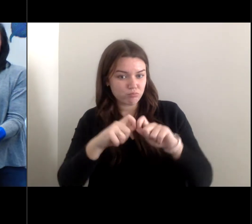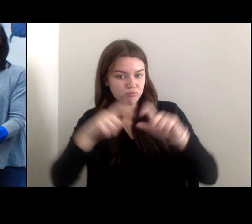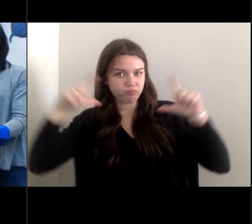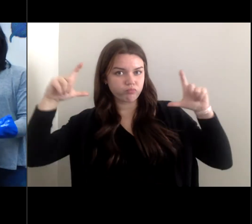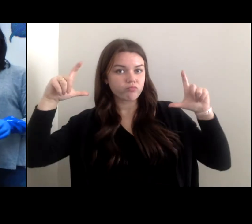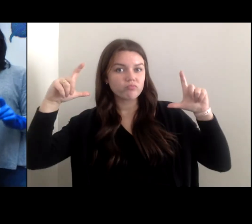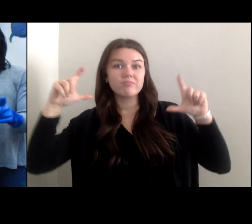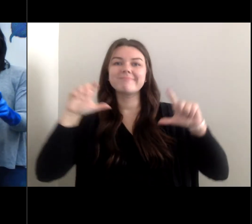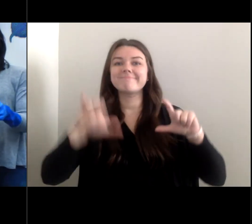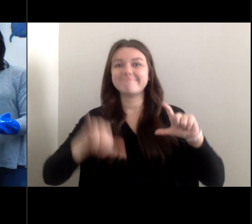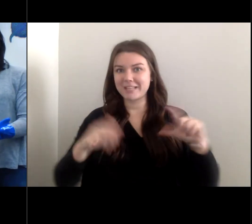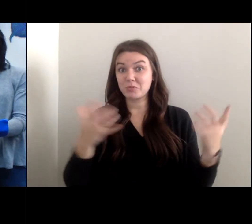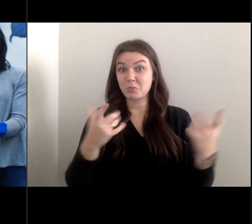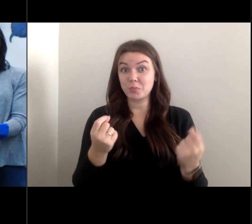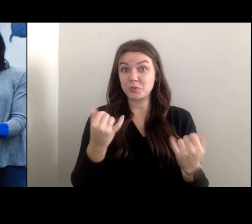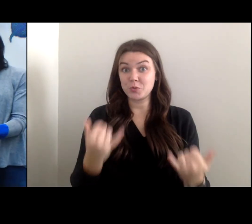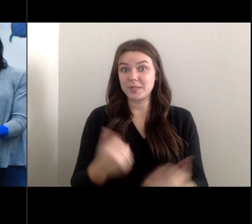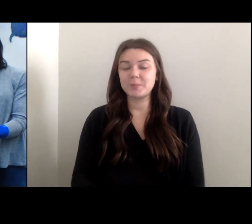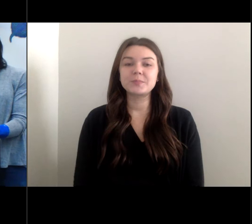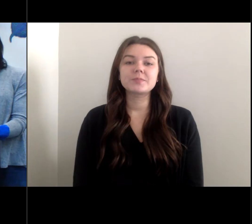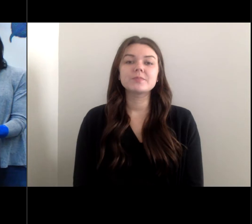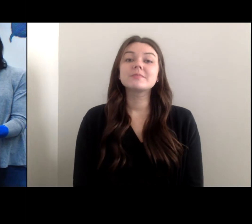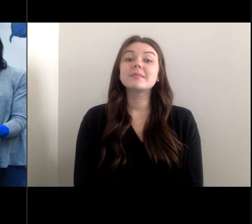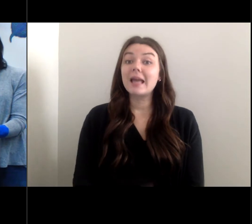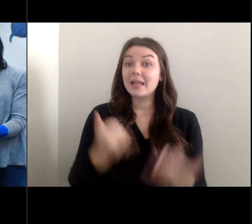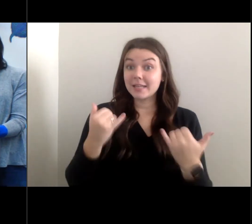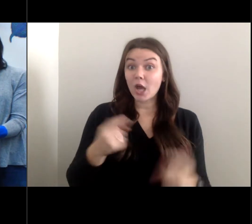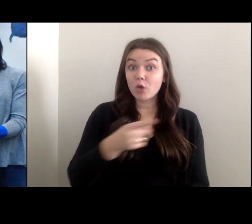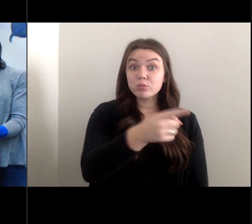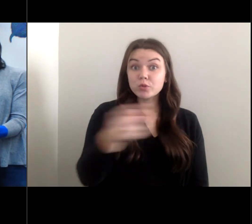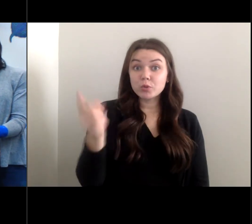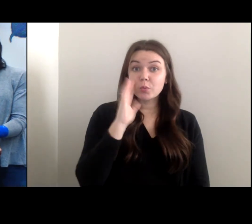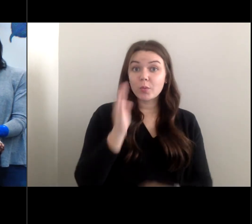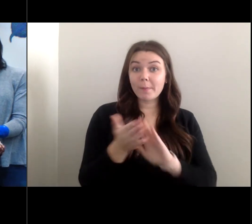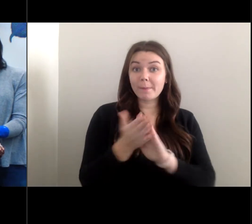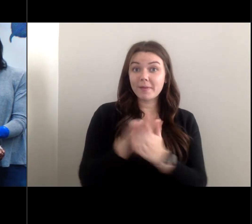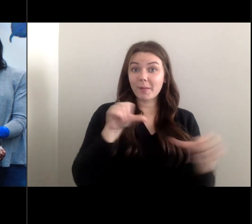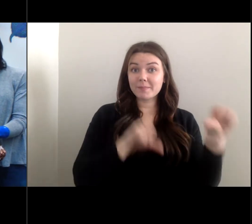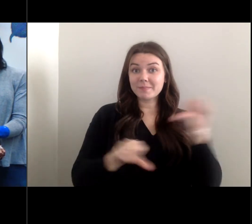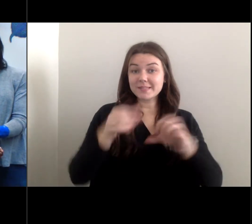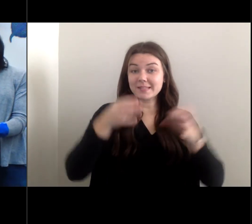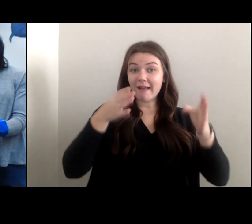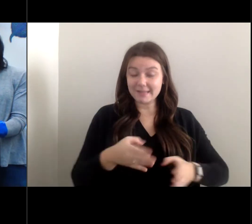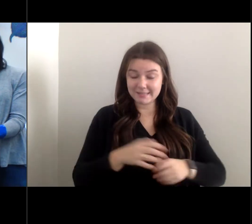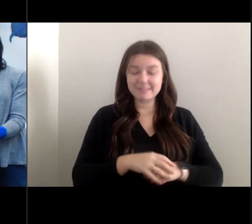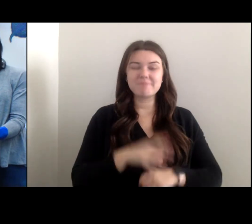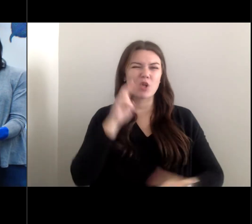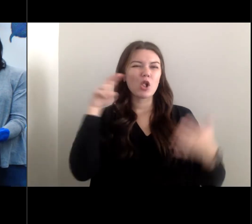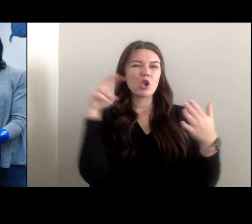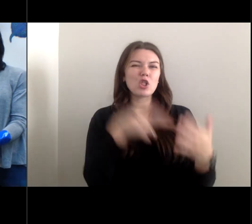So you guys now are going to be the scientists. And what we're going to do is we're going to look at some eggs under a microscope.